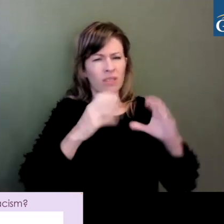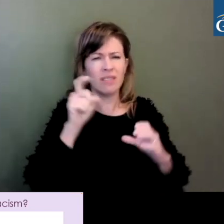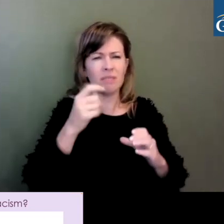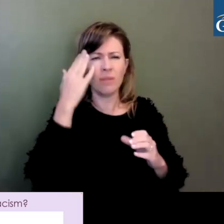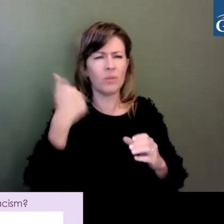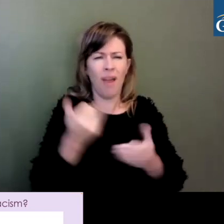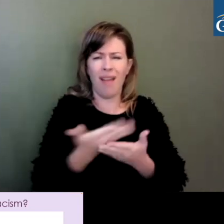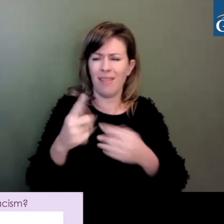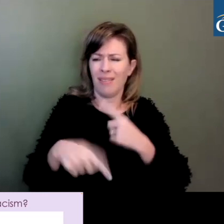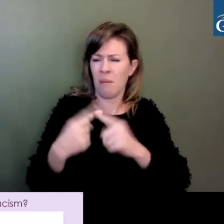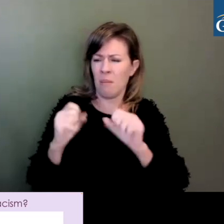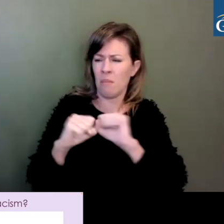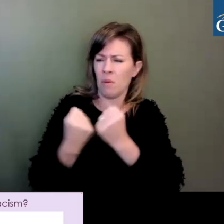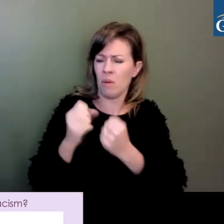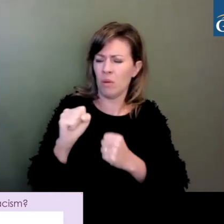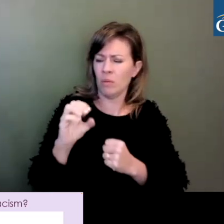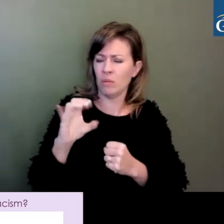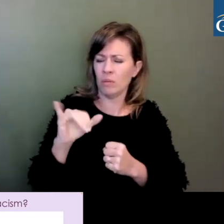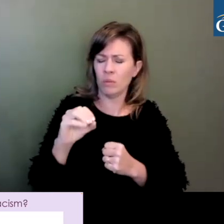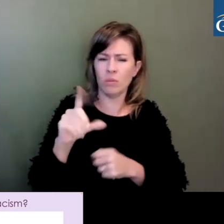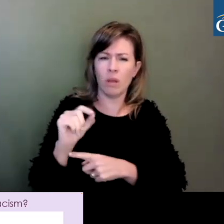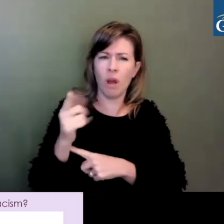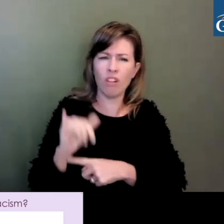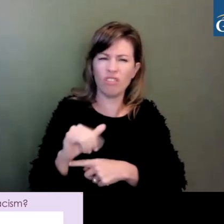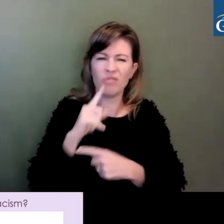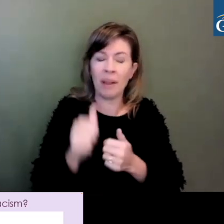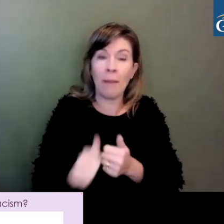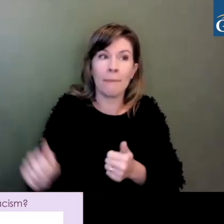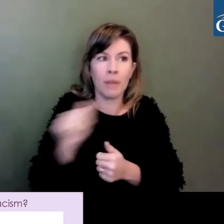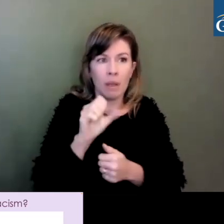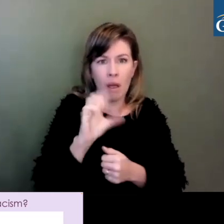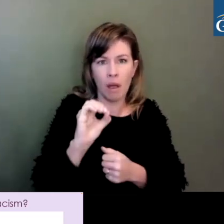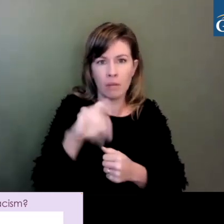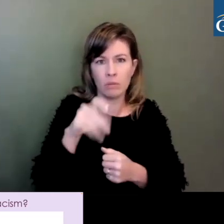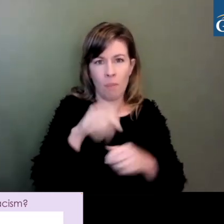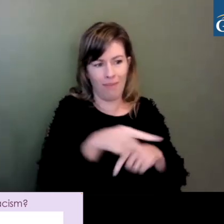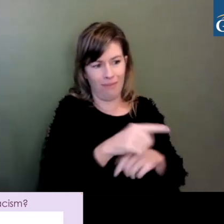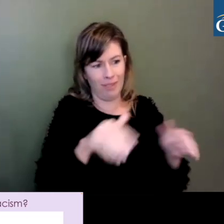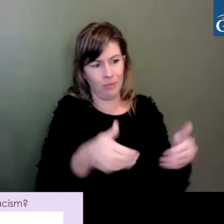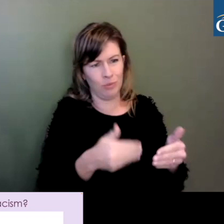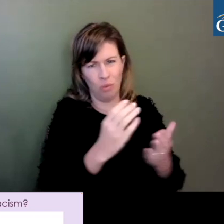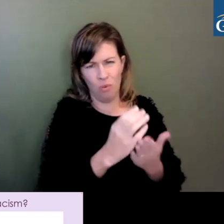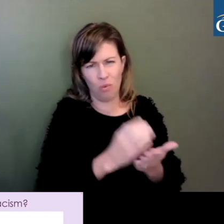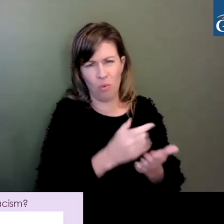about sociology? Isn't this beyond the scope of the class? This became a question I really thought about a lot.